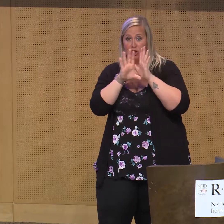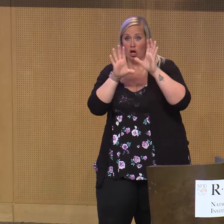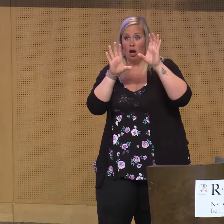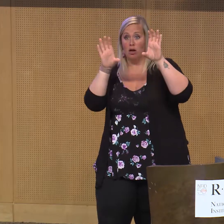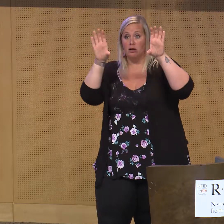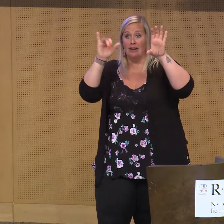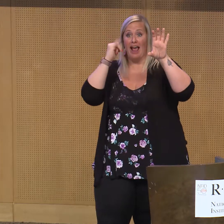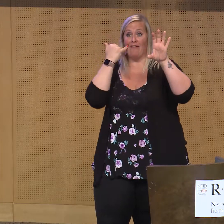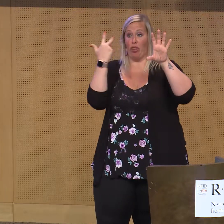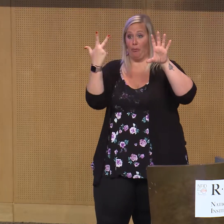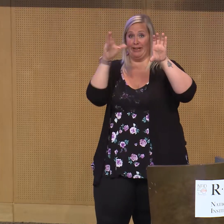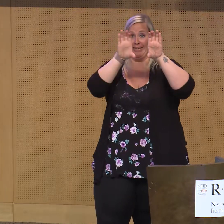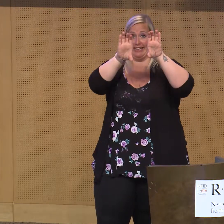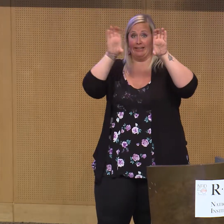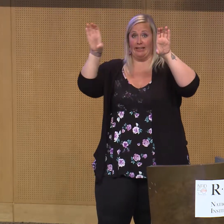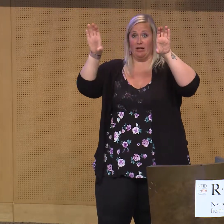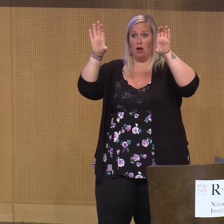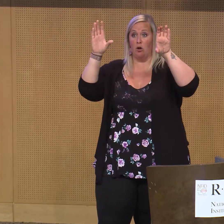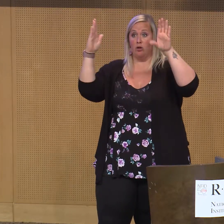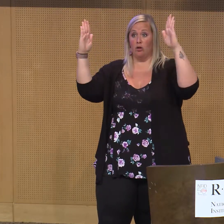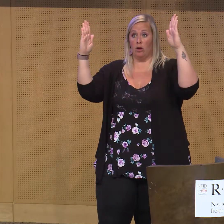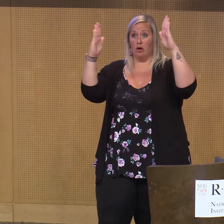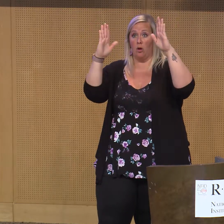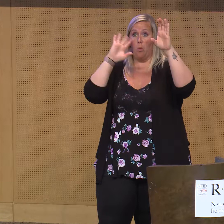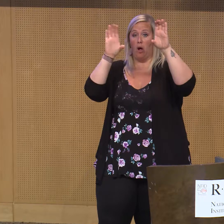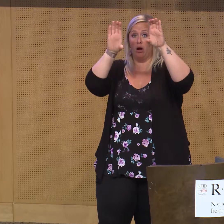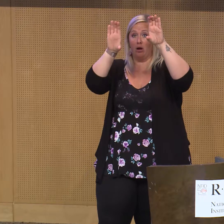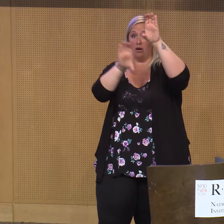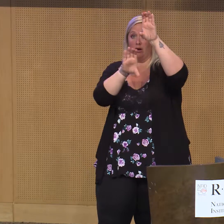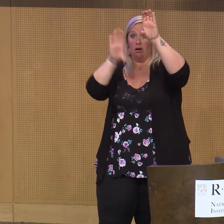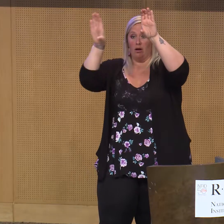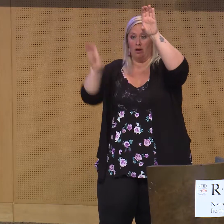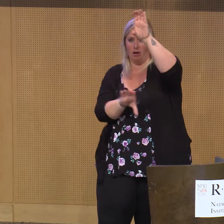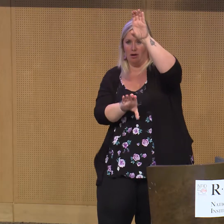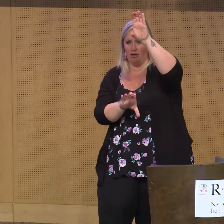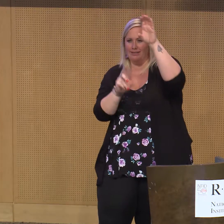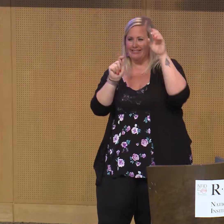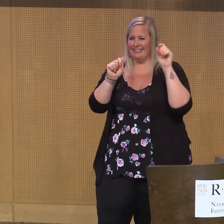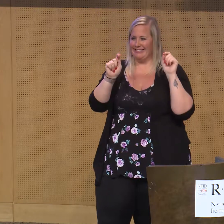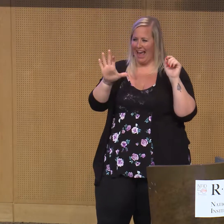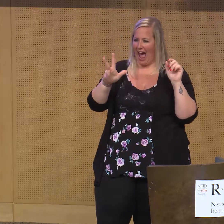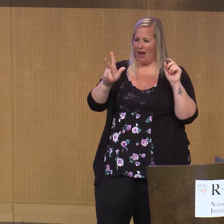to make sure that pictures, if they're stacked horizontally on a website on a computer